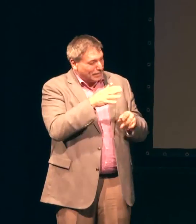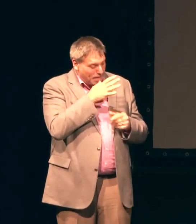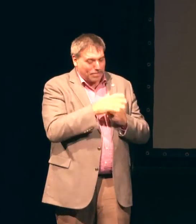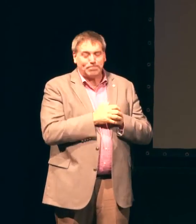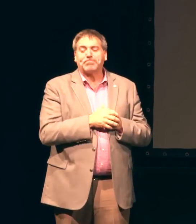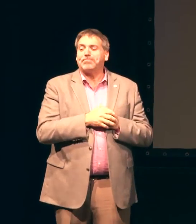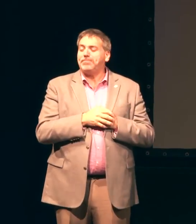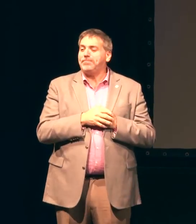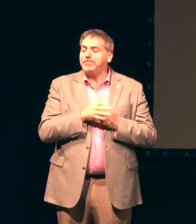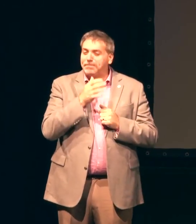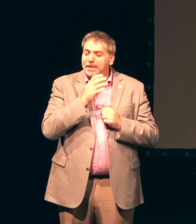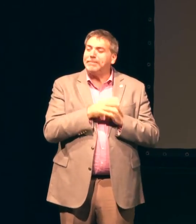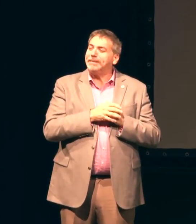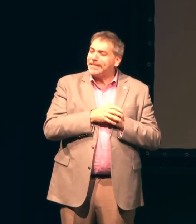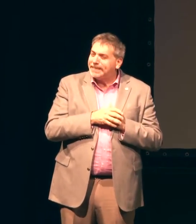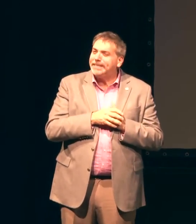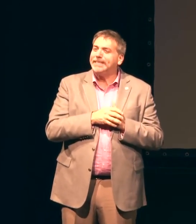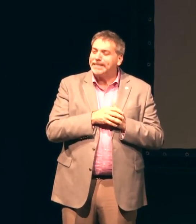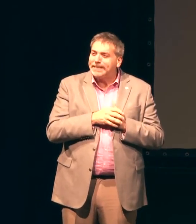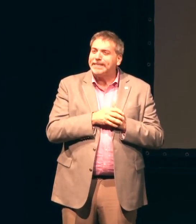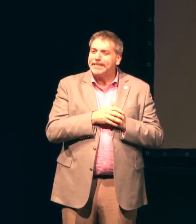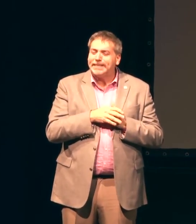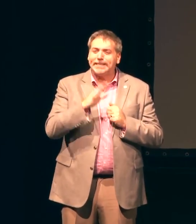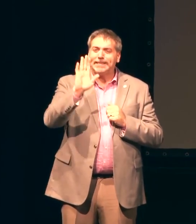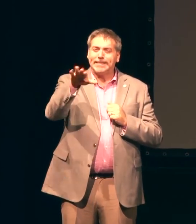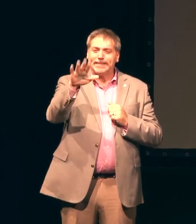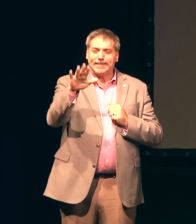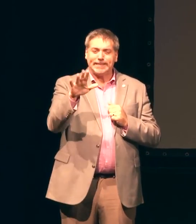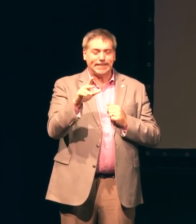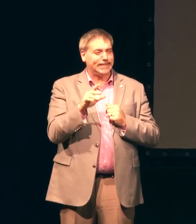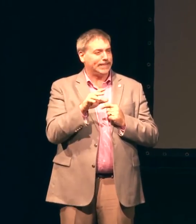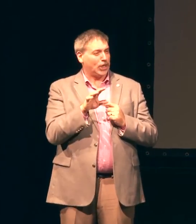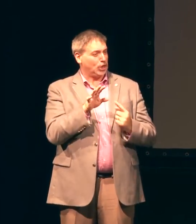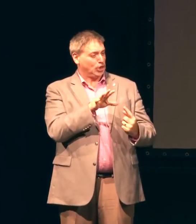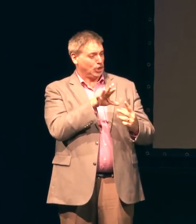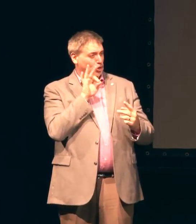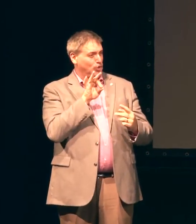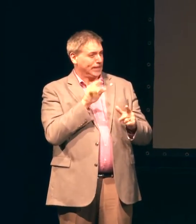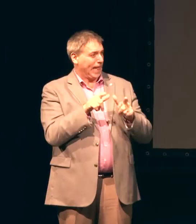growing up so I went into this whole story with